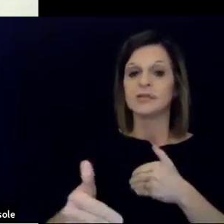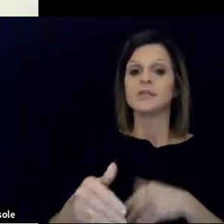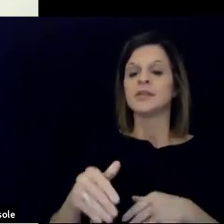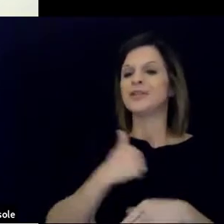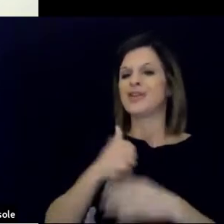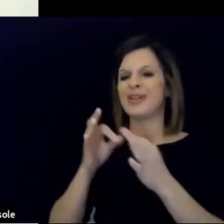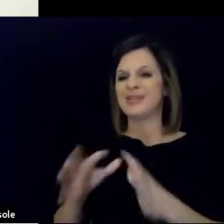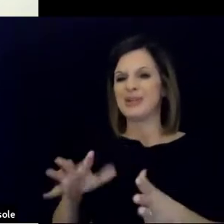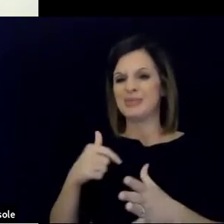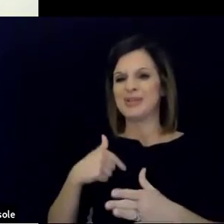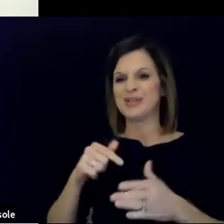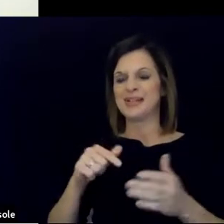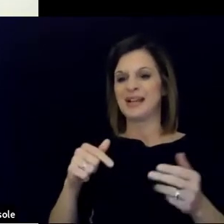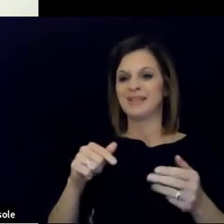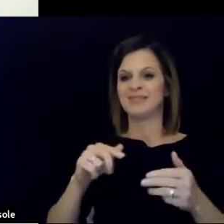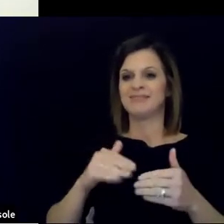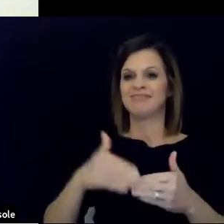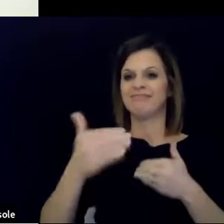when he was dressed up as the old man from up.